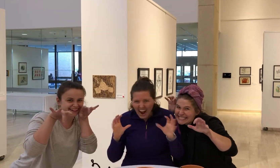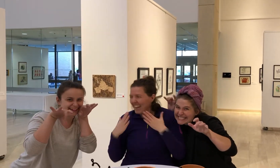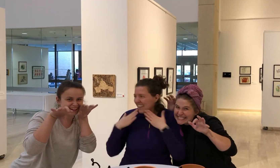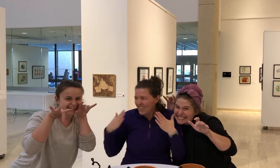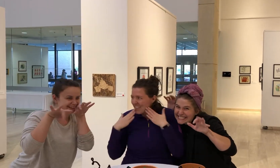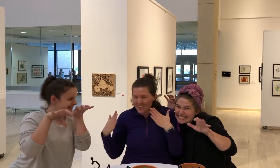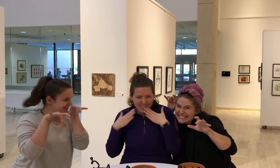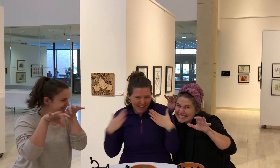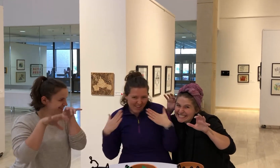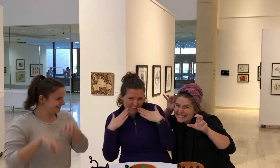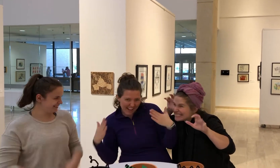B:Thank you guys!